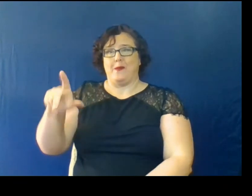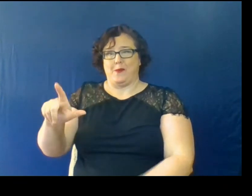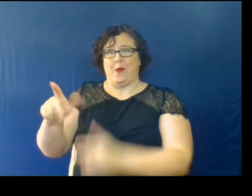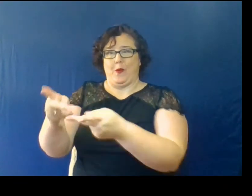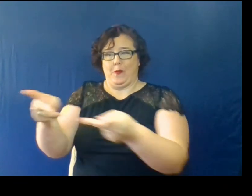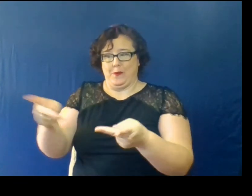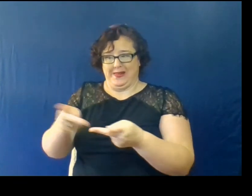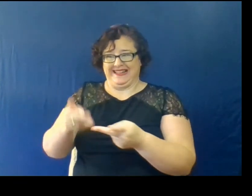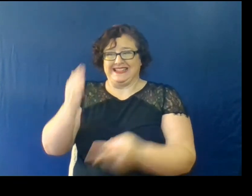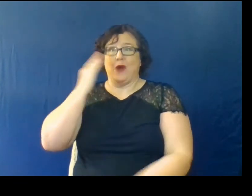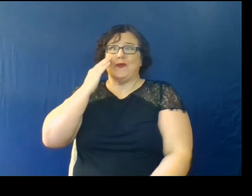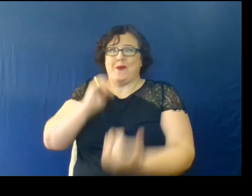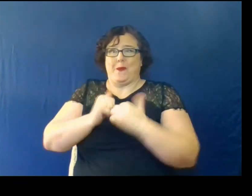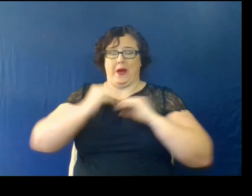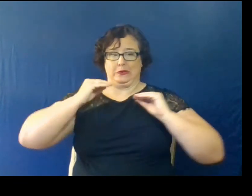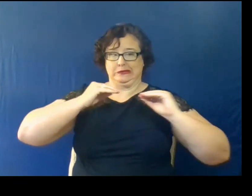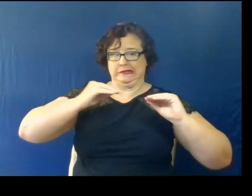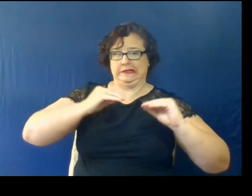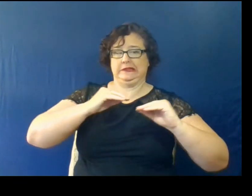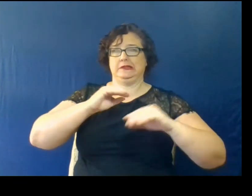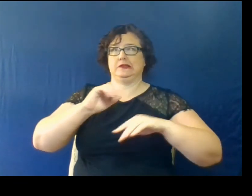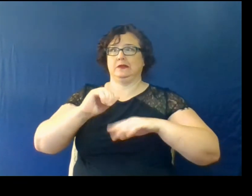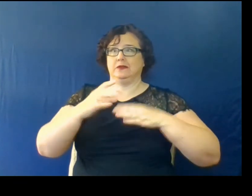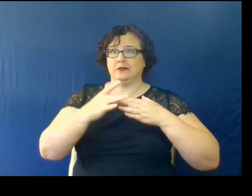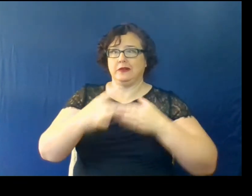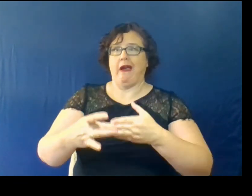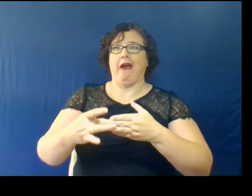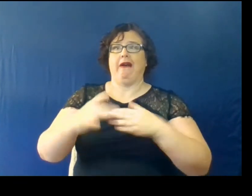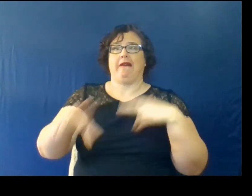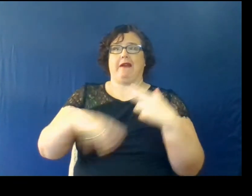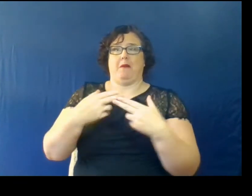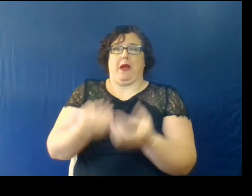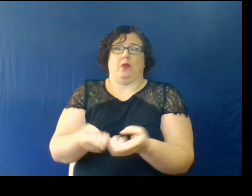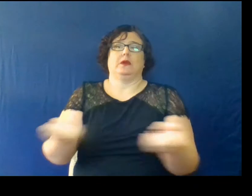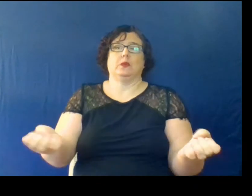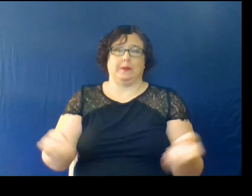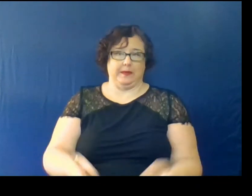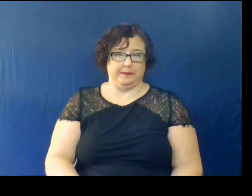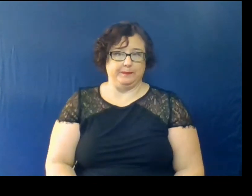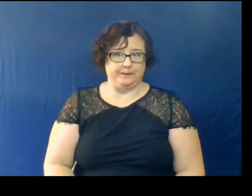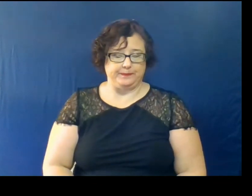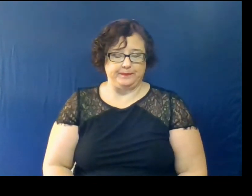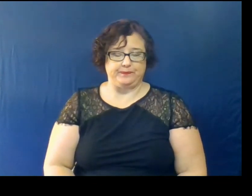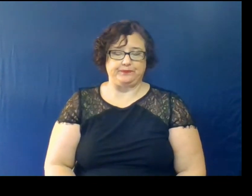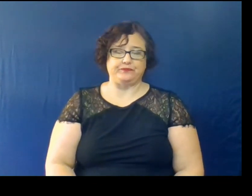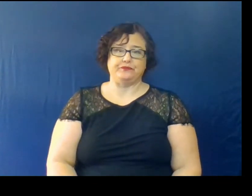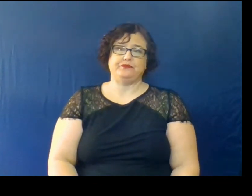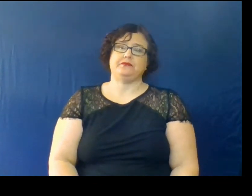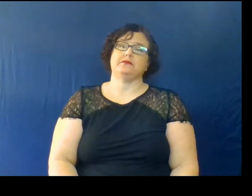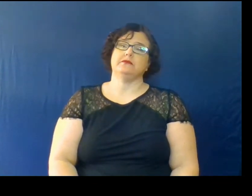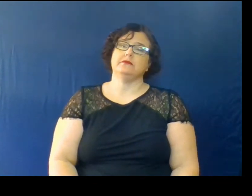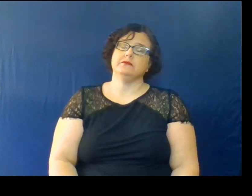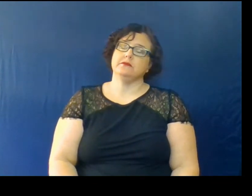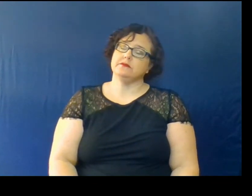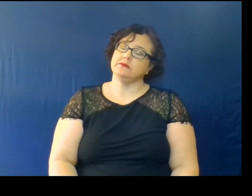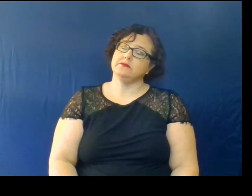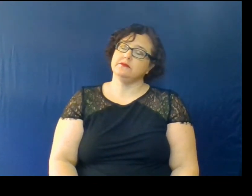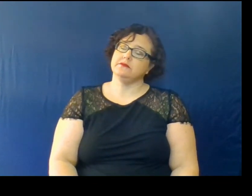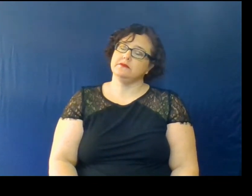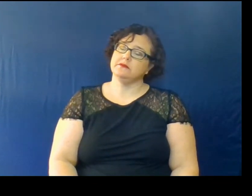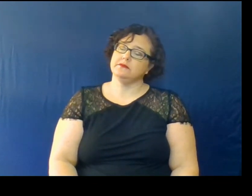or at least provide some level of guidance about the equipment. I think that going to the second